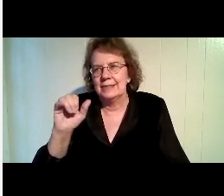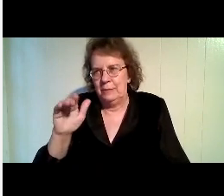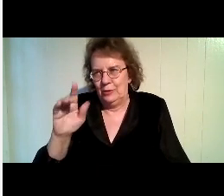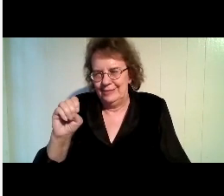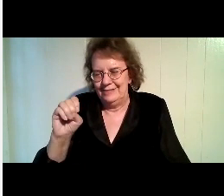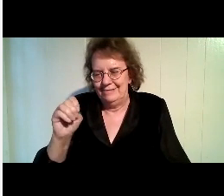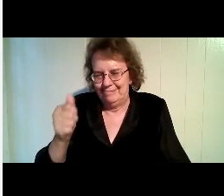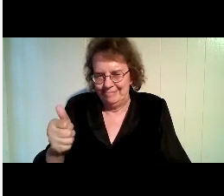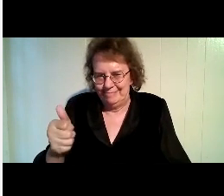Alright.